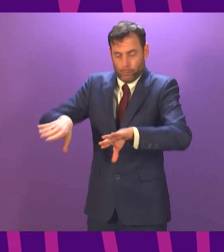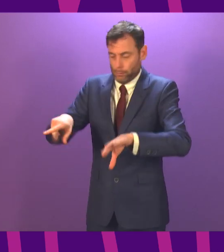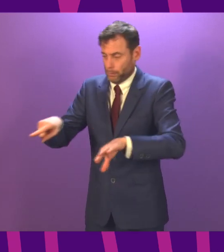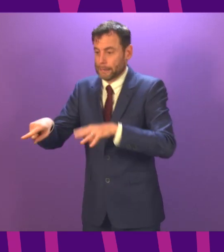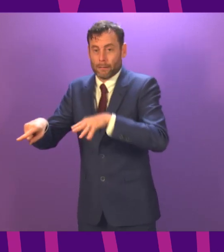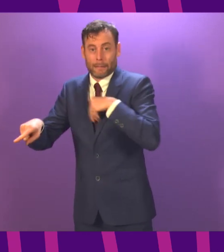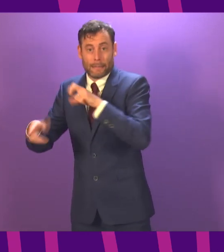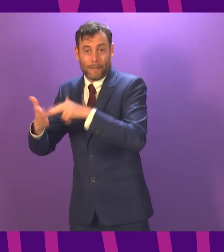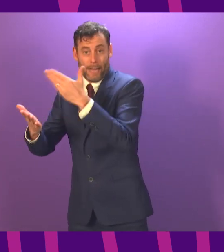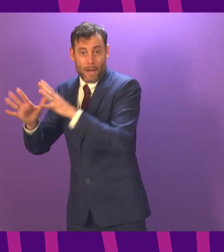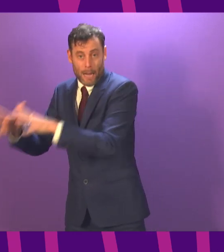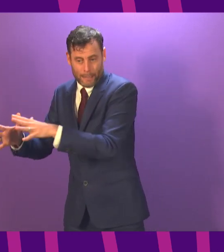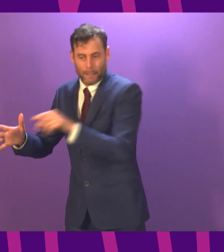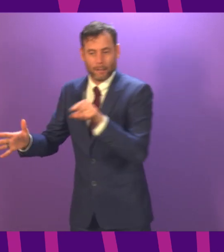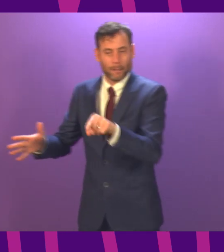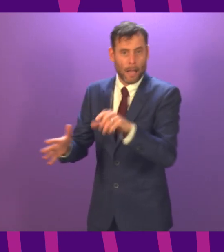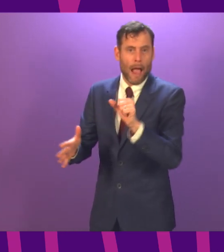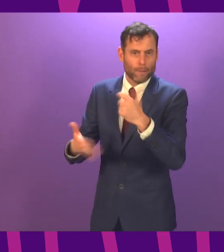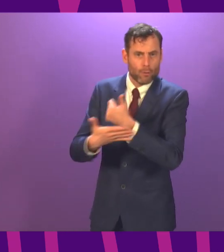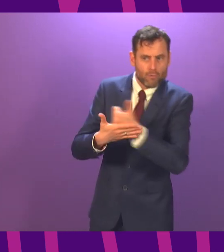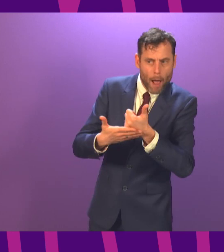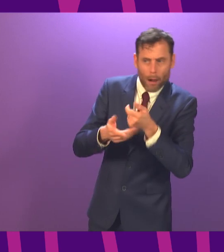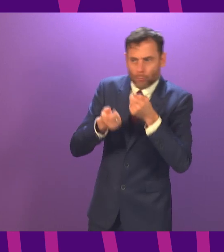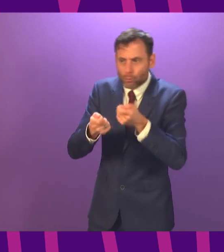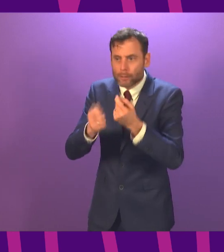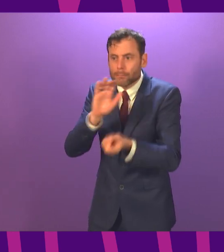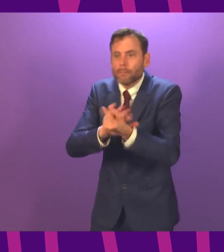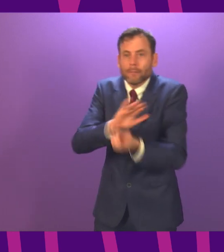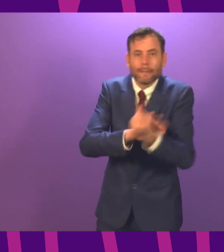winter and can access the right care, in the right place and at the right time. We have